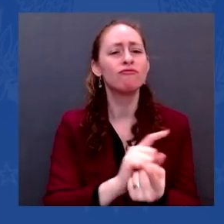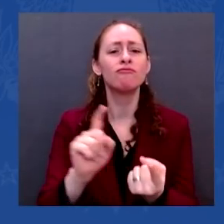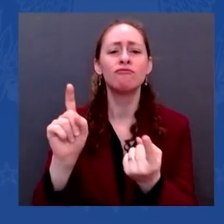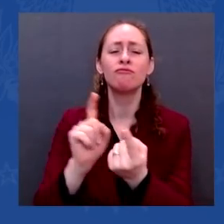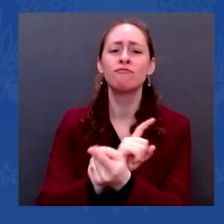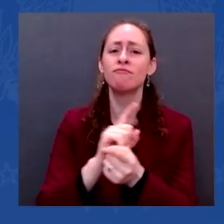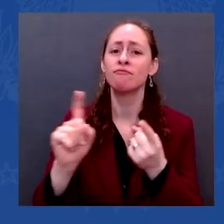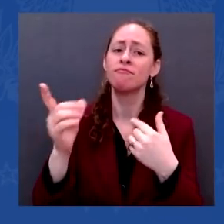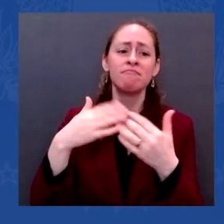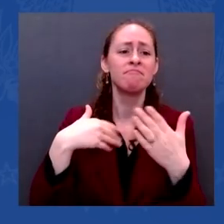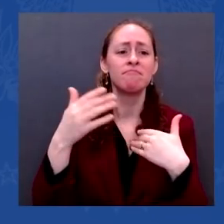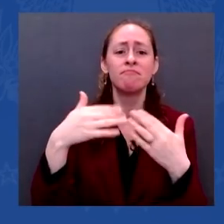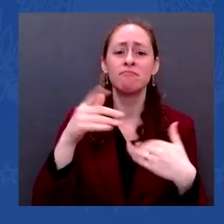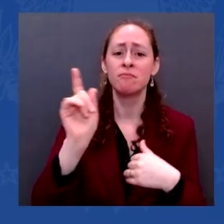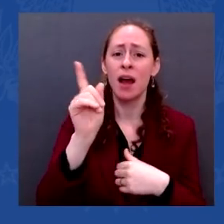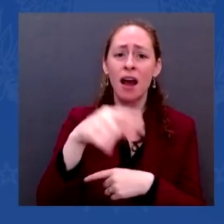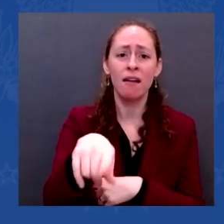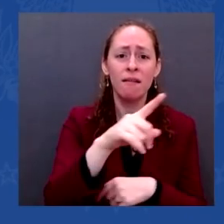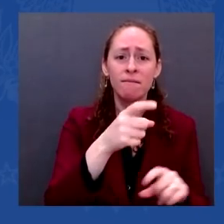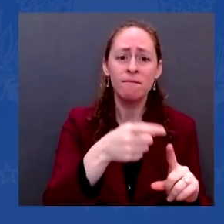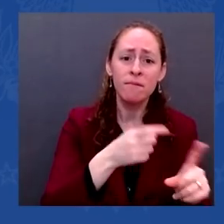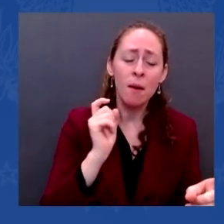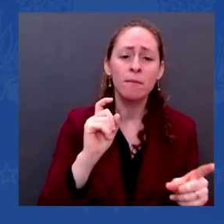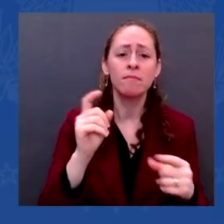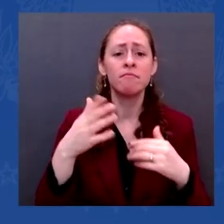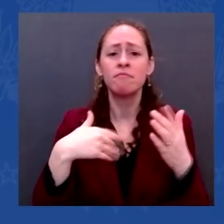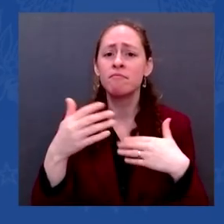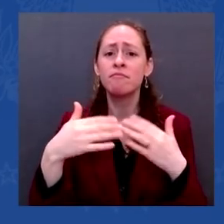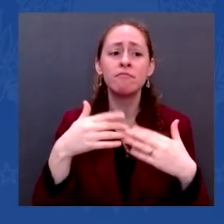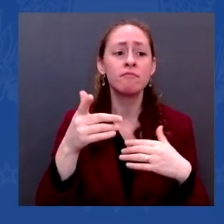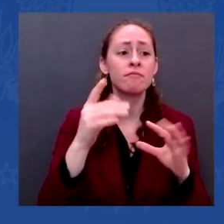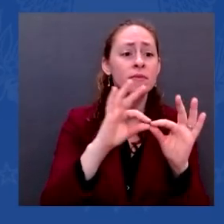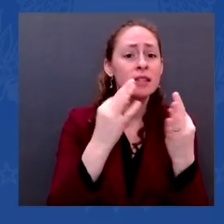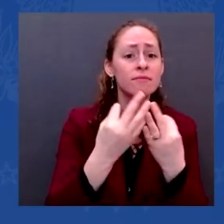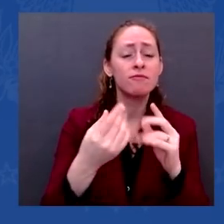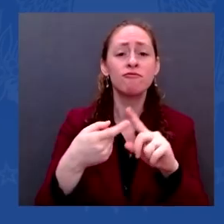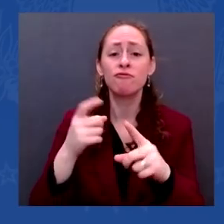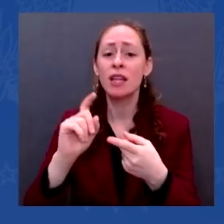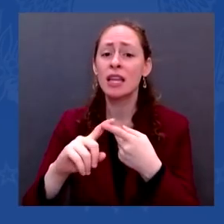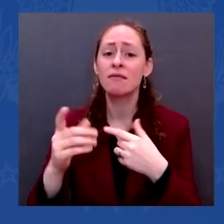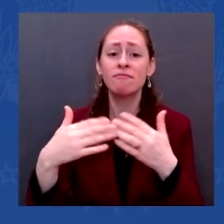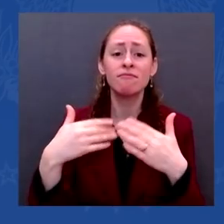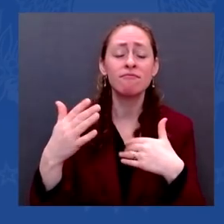don't have anybody, and they put one foot in front of the other, and they do it.